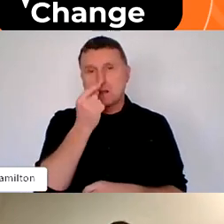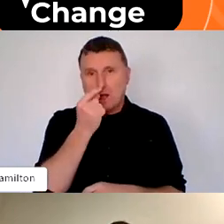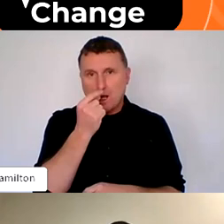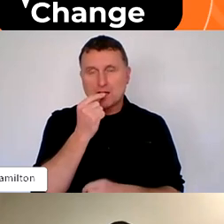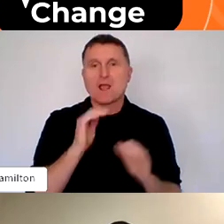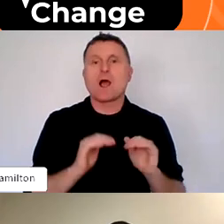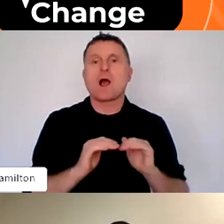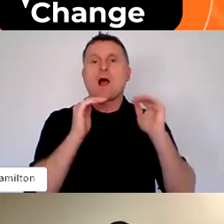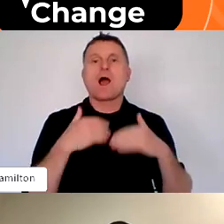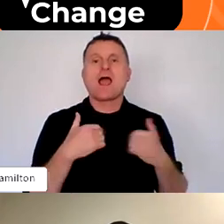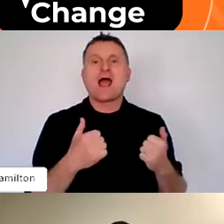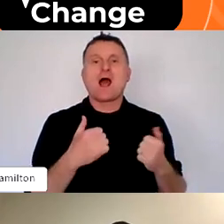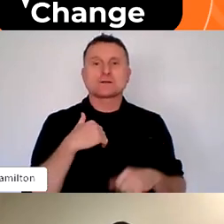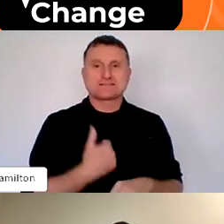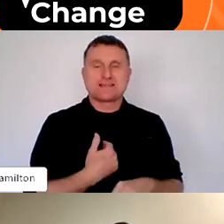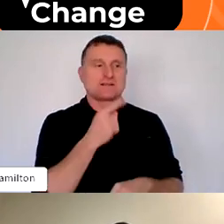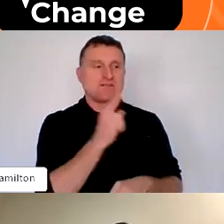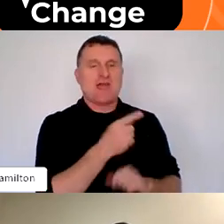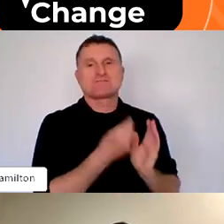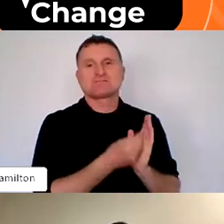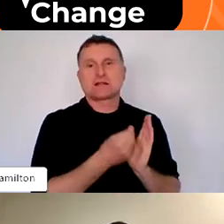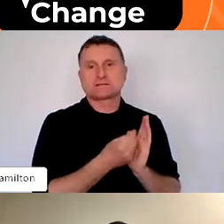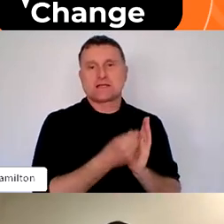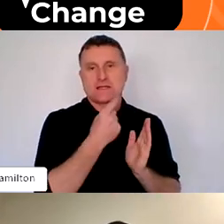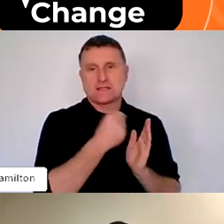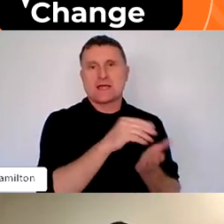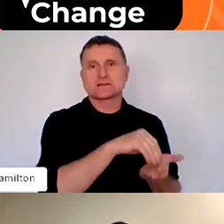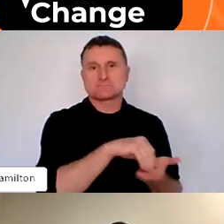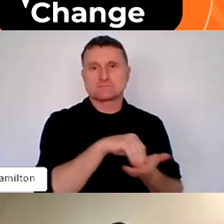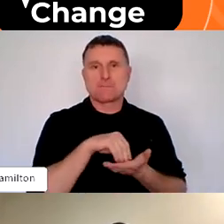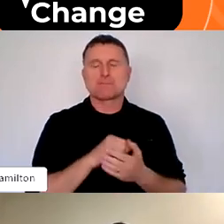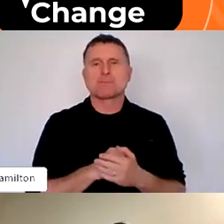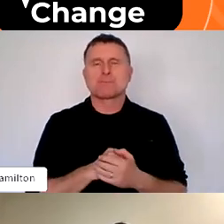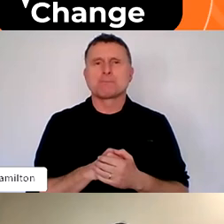needs funding will apply instead. Approximately 50% of our children